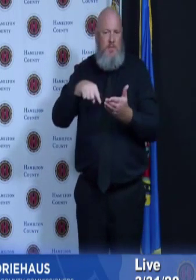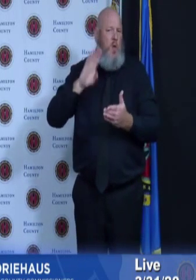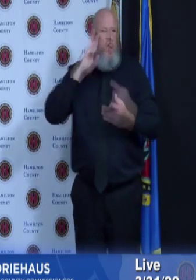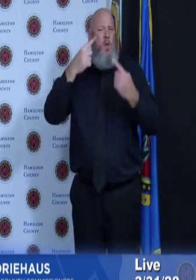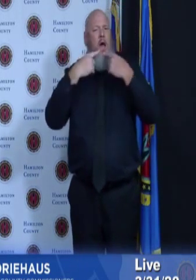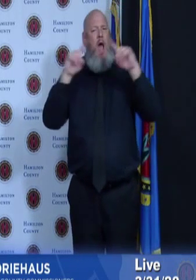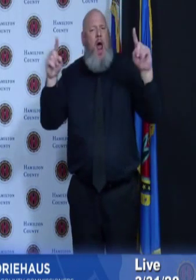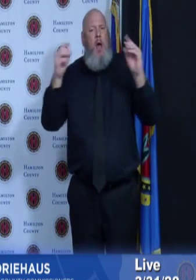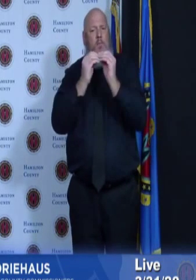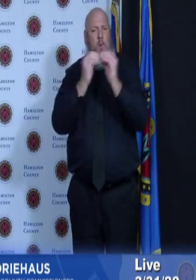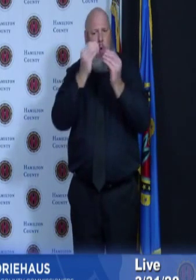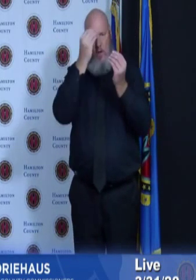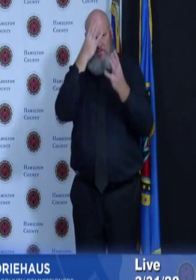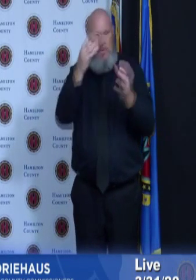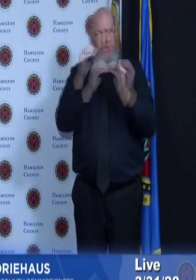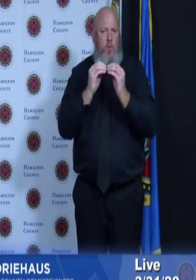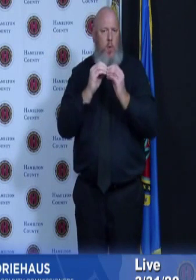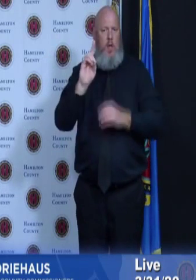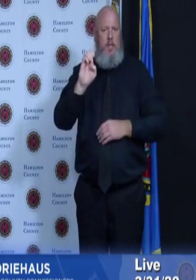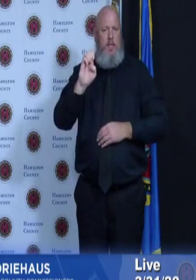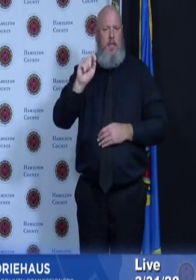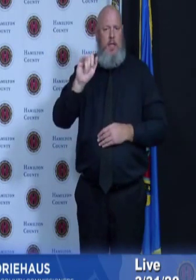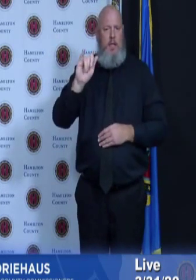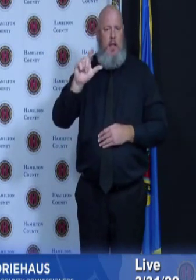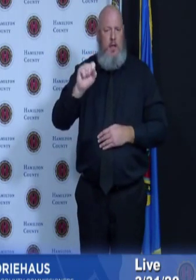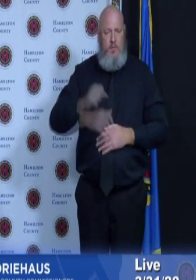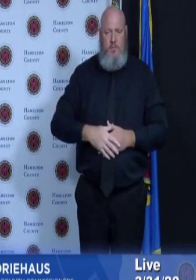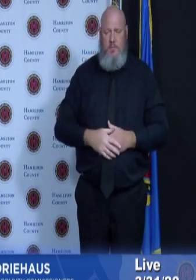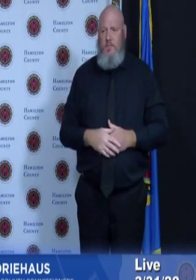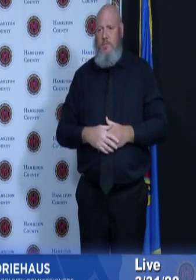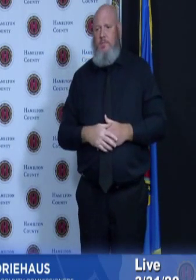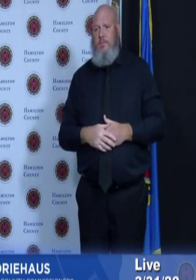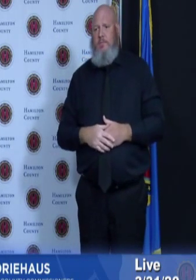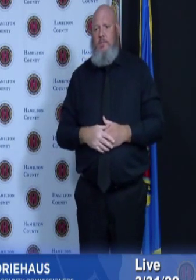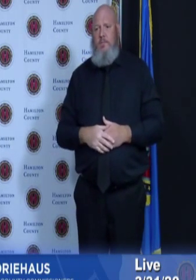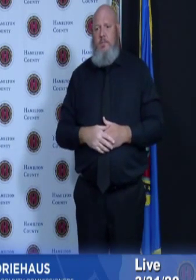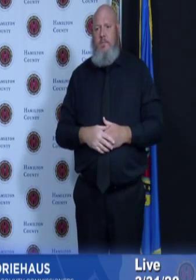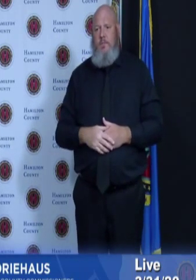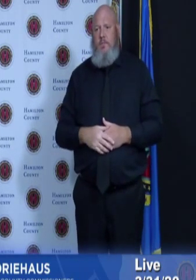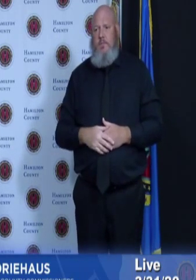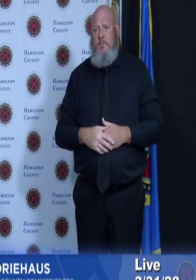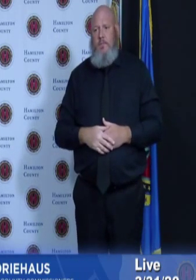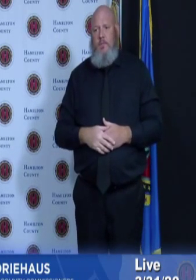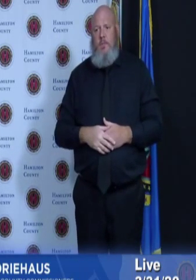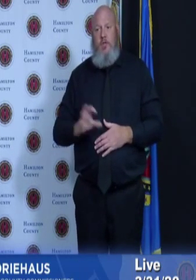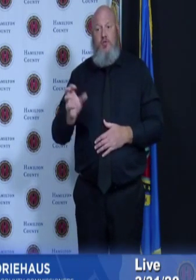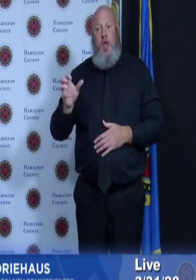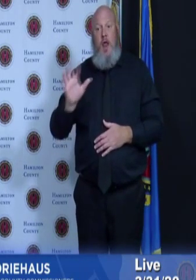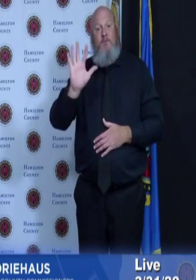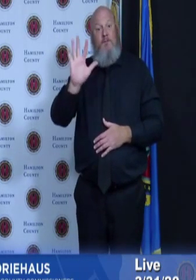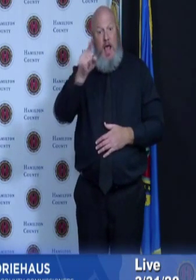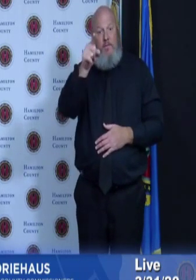impact from DC I did talk about that just a minute ago about our ability to